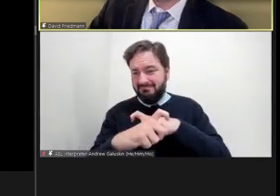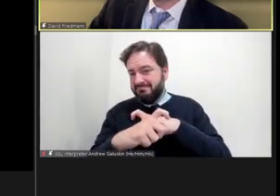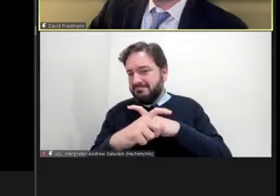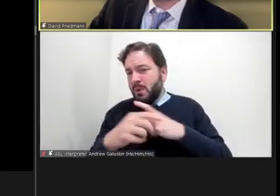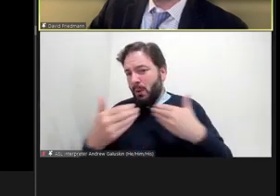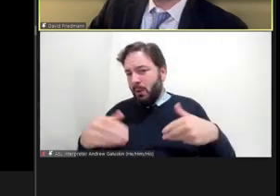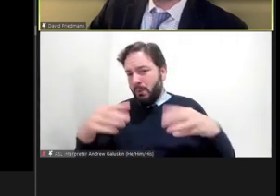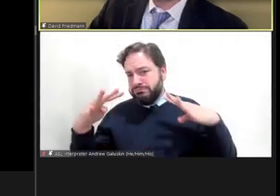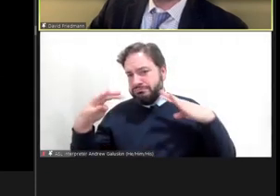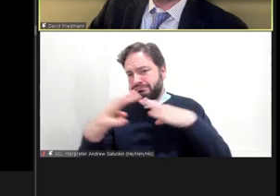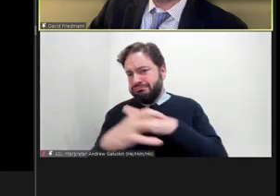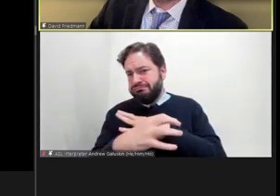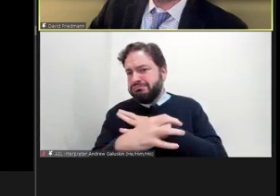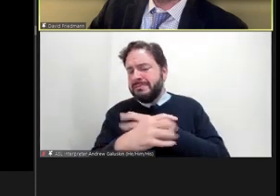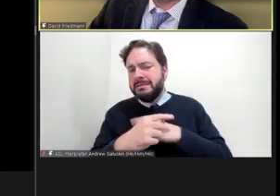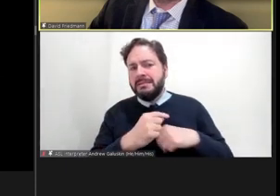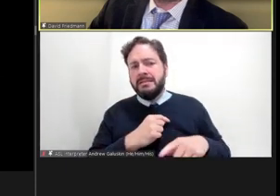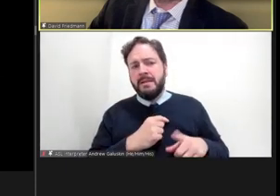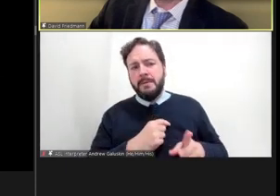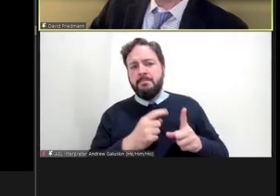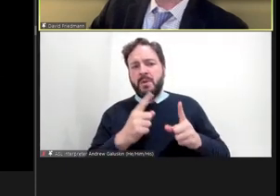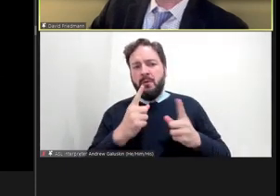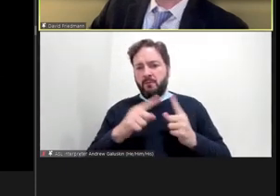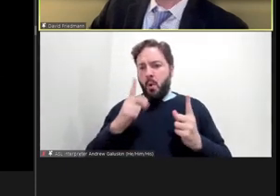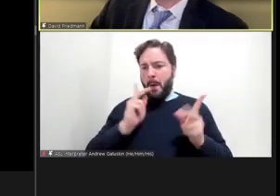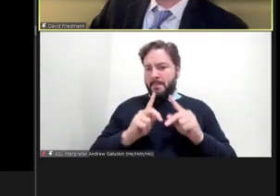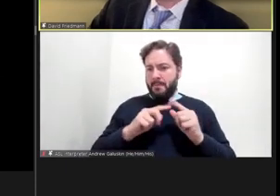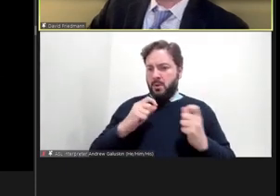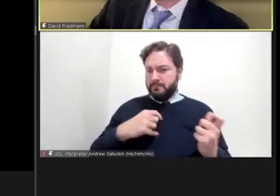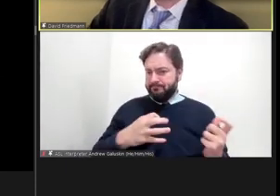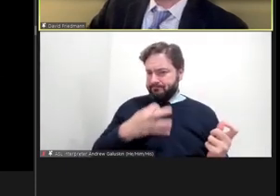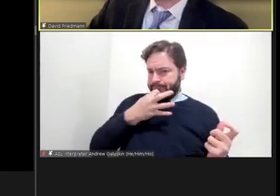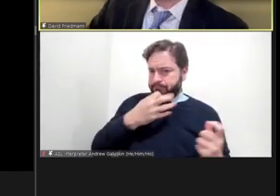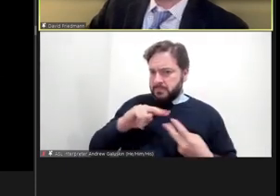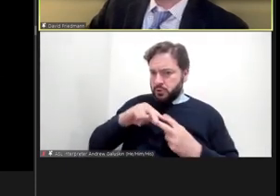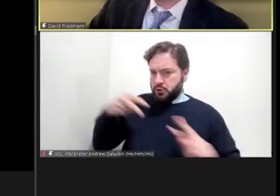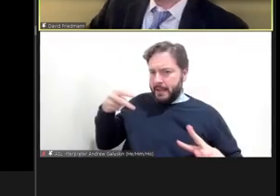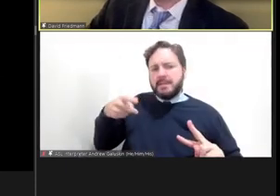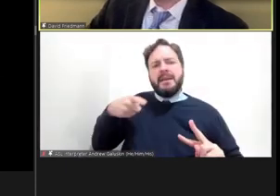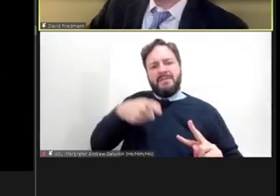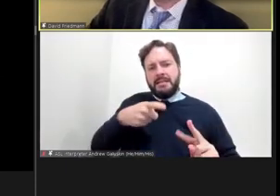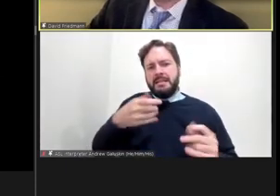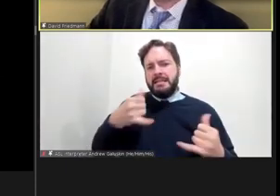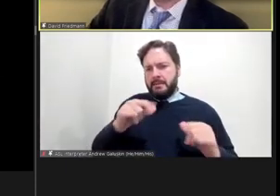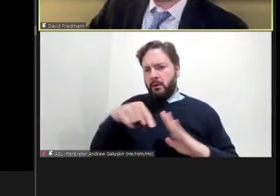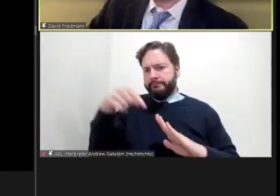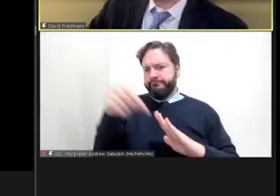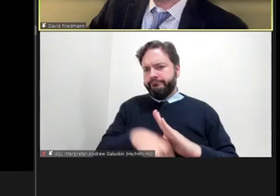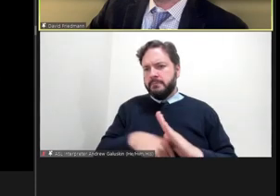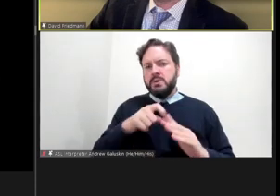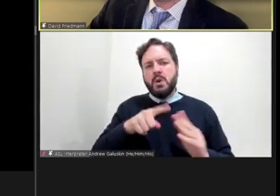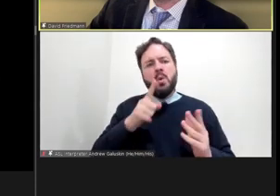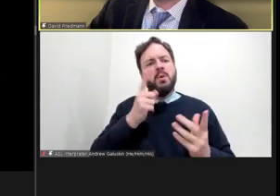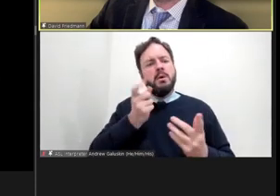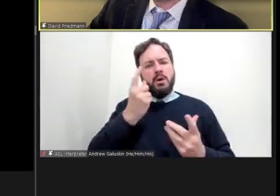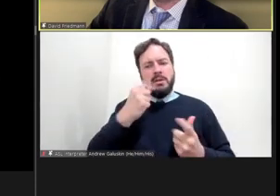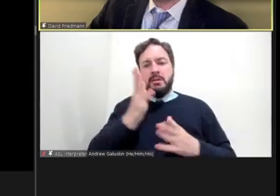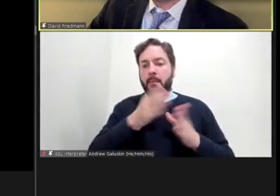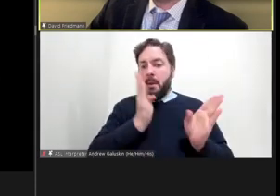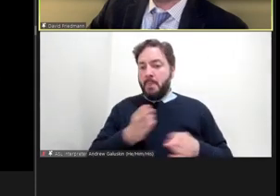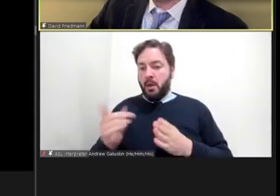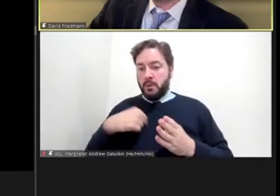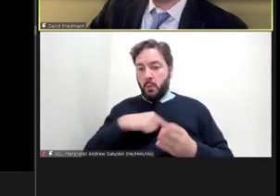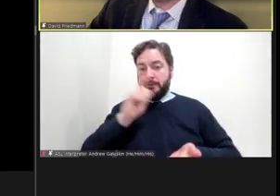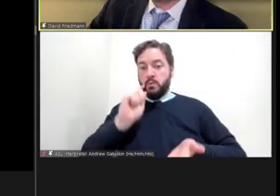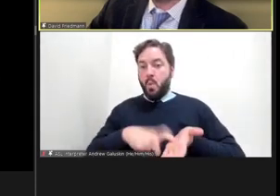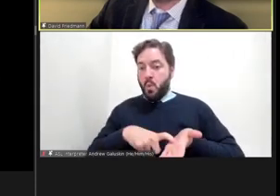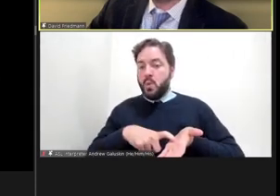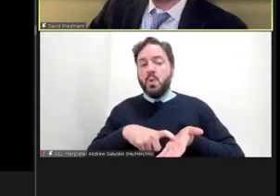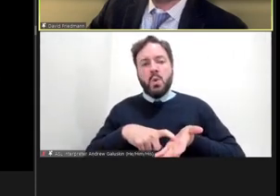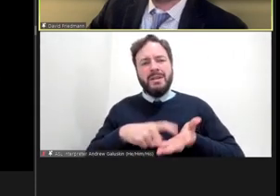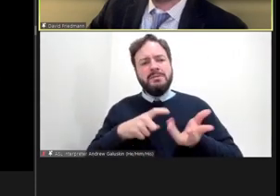Even among geneticists, but some basic patterns that we see, or that we all get about... 50%